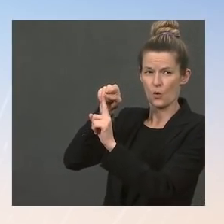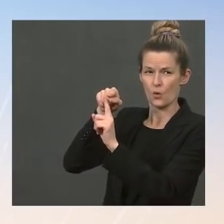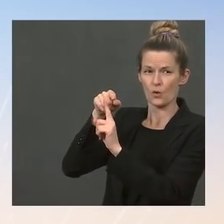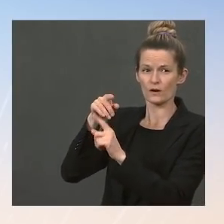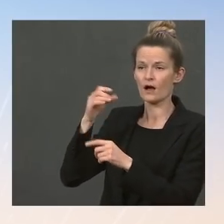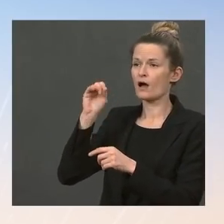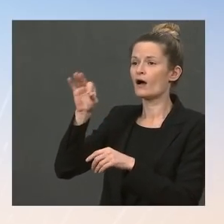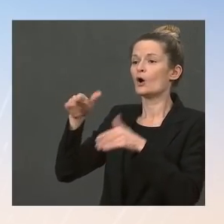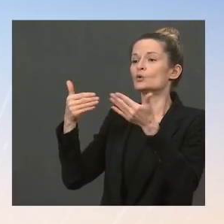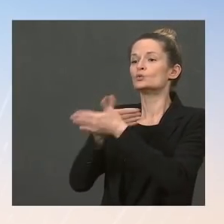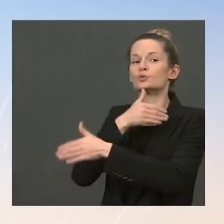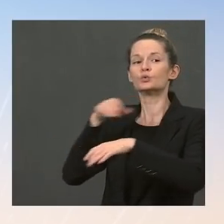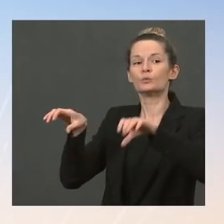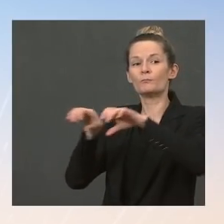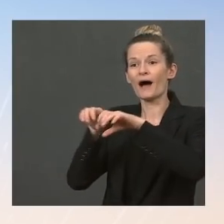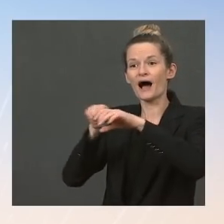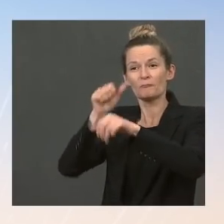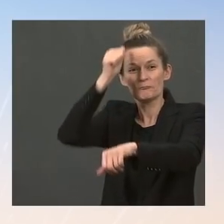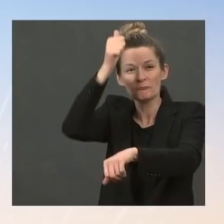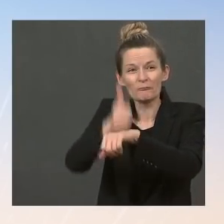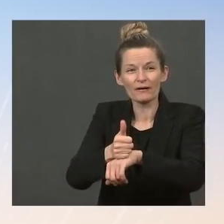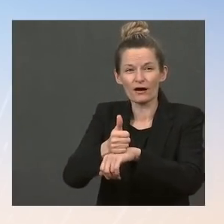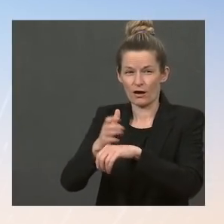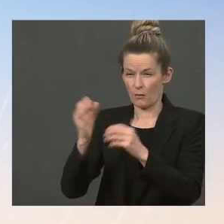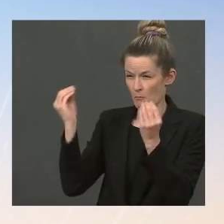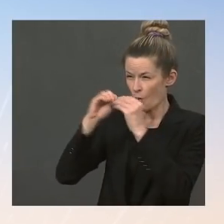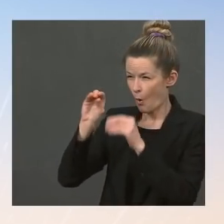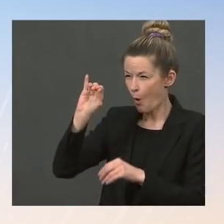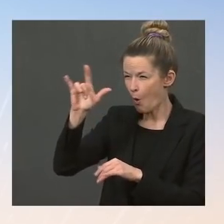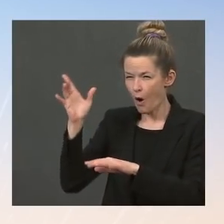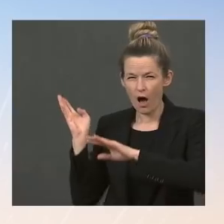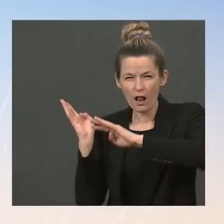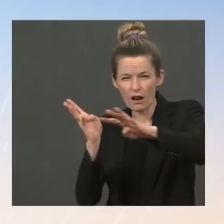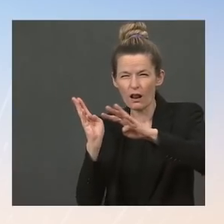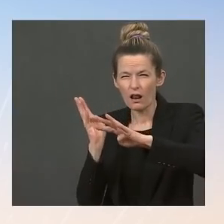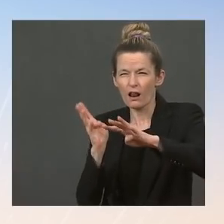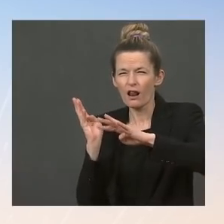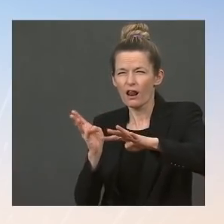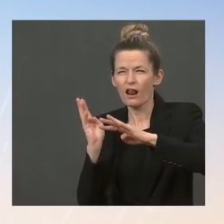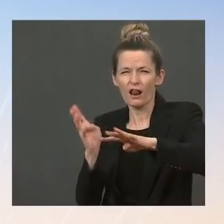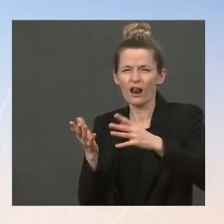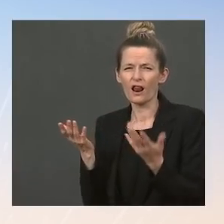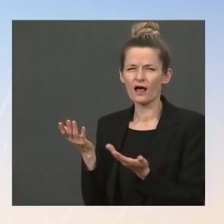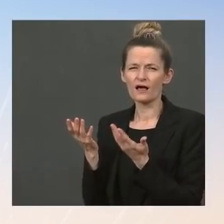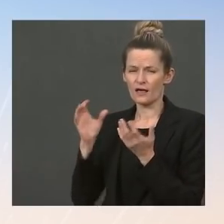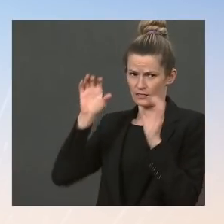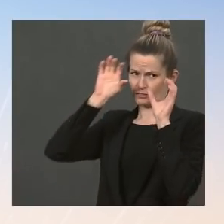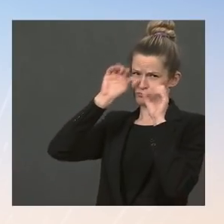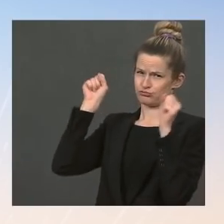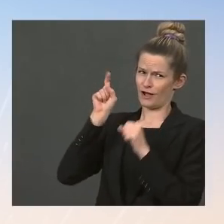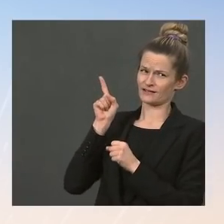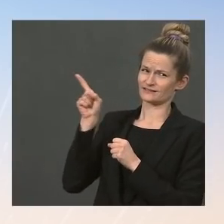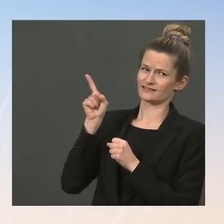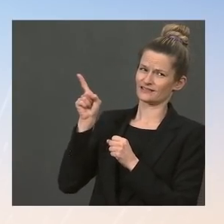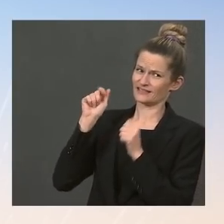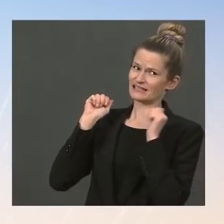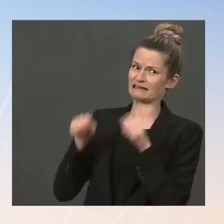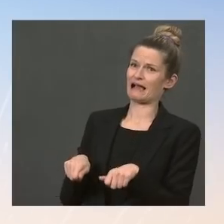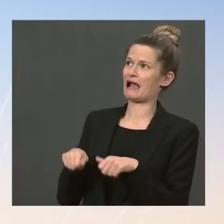basically get more oil to the market. So, are you confident the President can meet his own goals here? And do any new pipelines like this